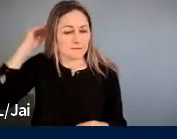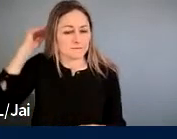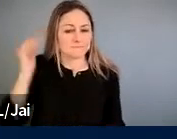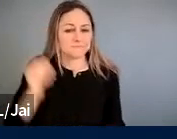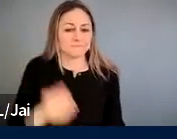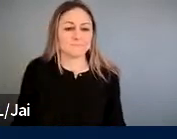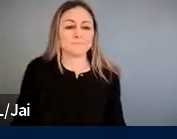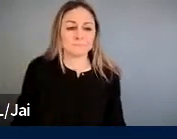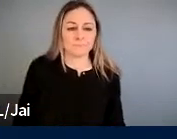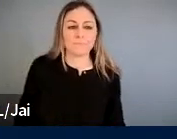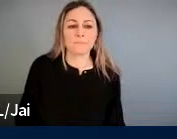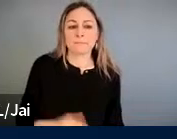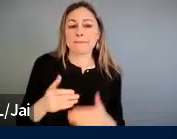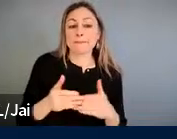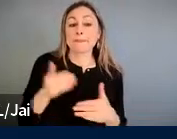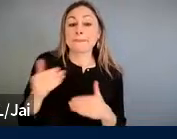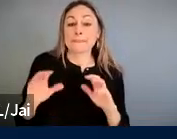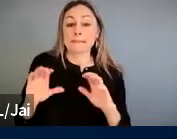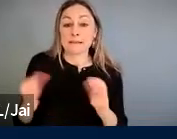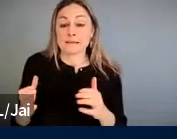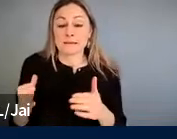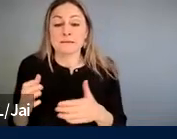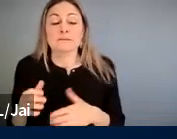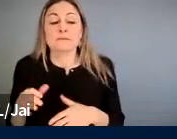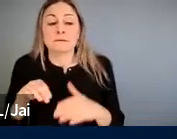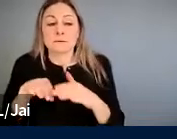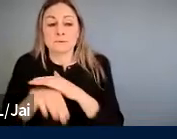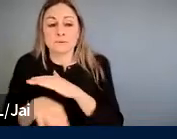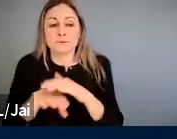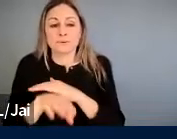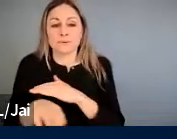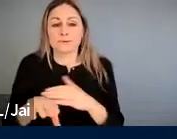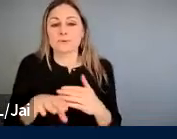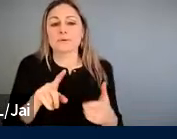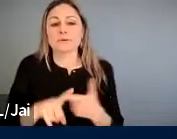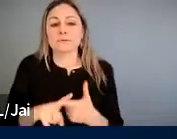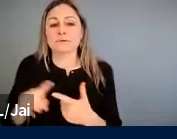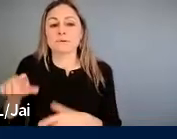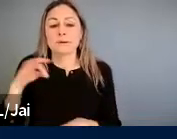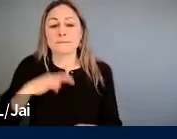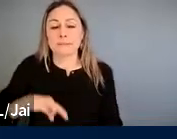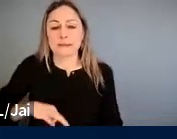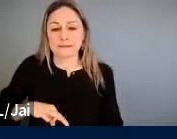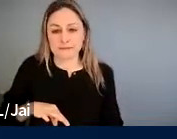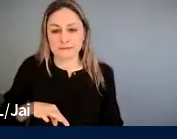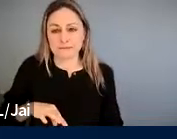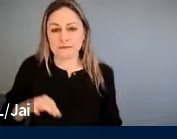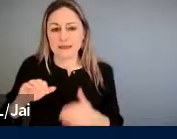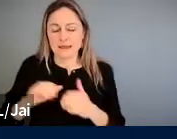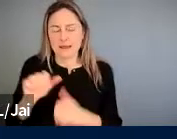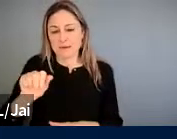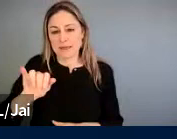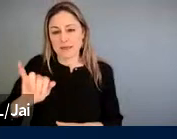Moving to the next category of access to benefits and how AI is impacting people with disabilities